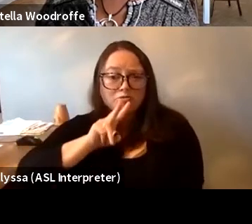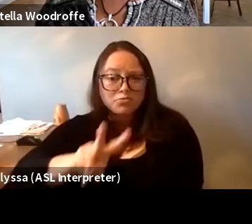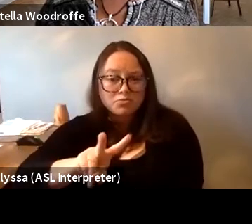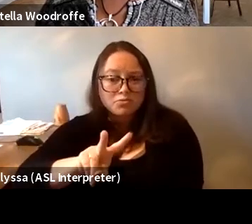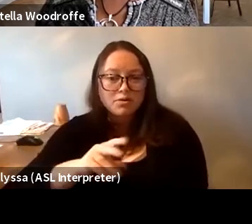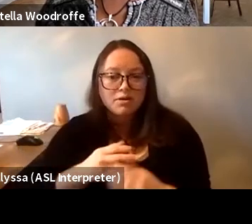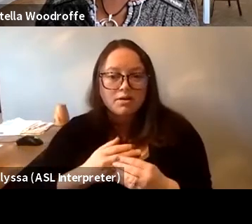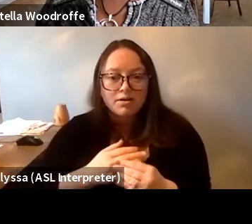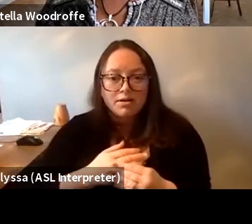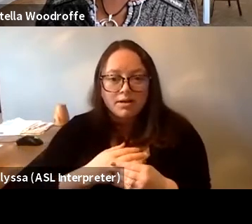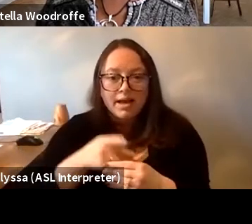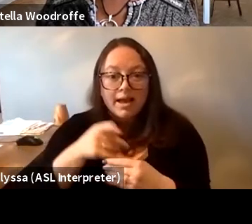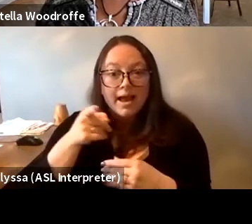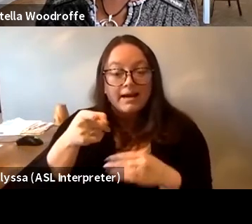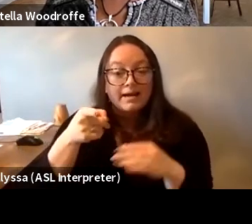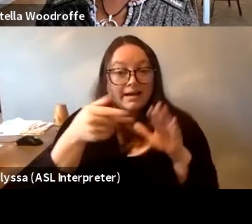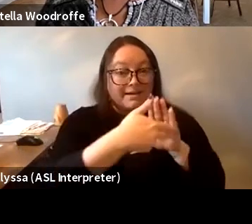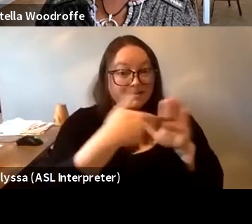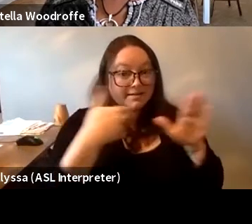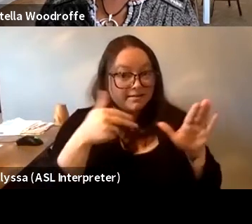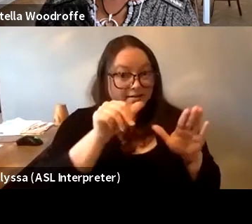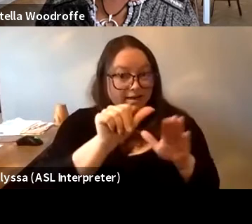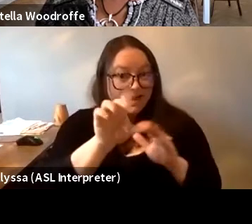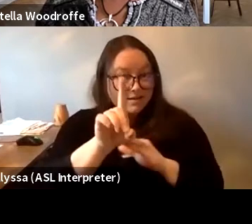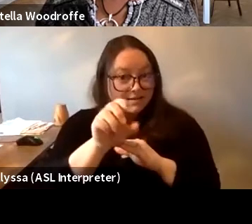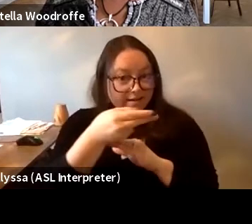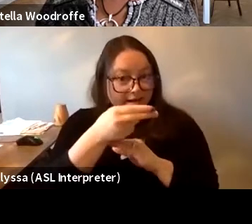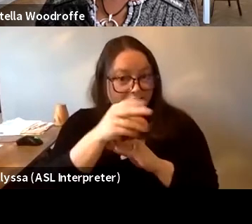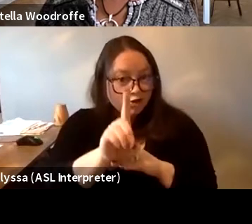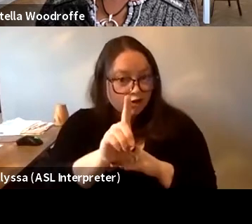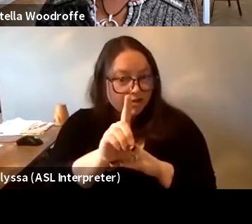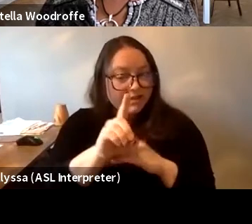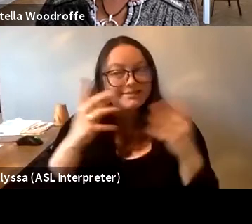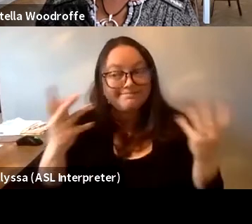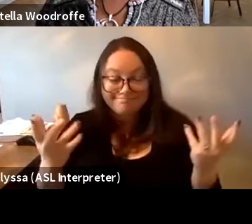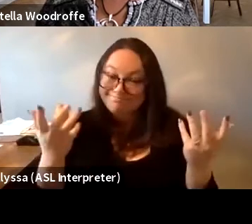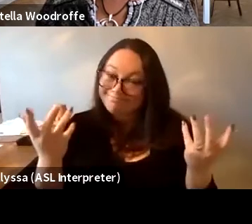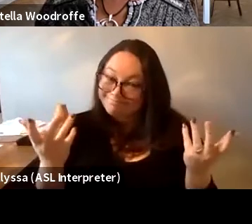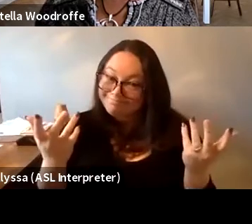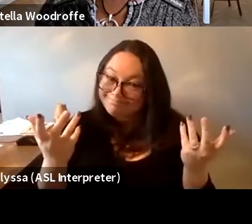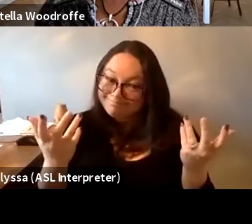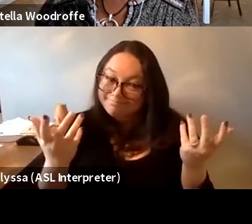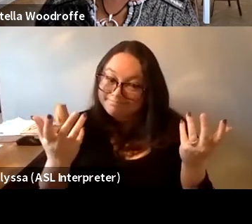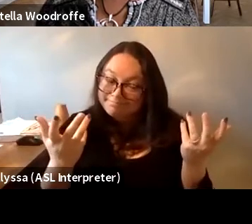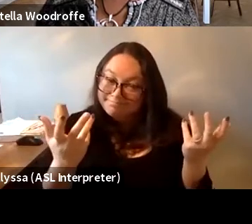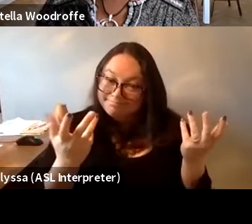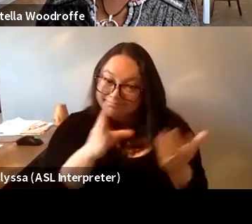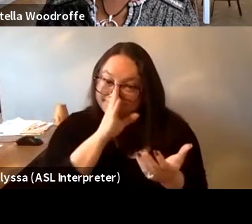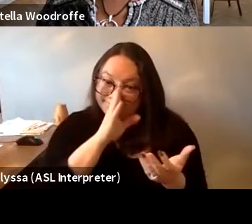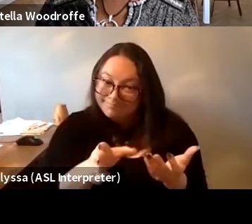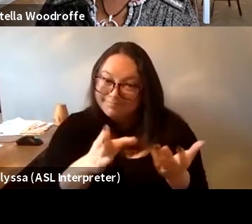he had the ADHD, you know, let's face it, he had more energy, in